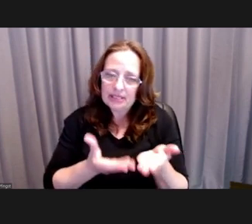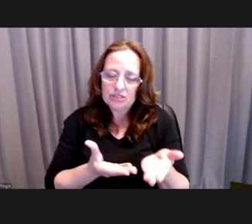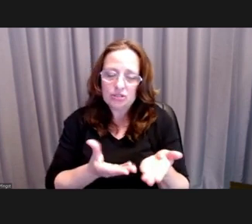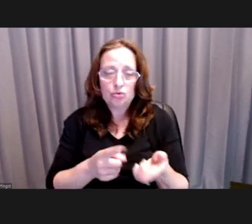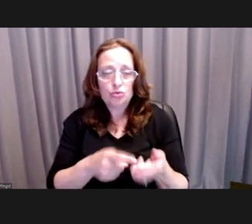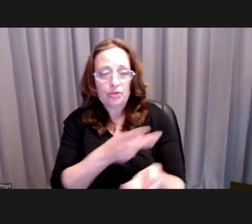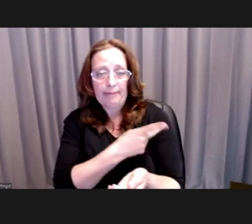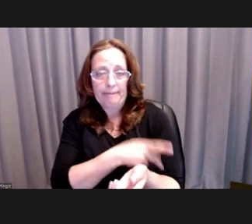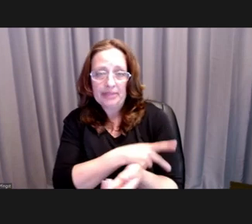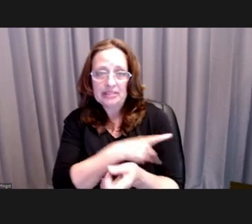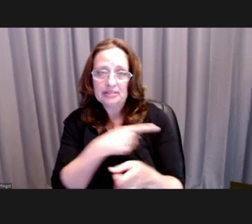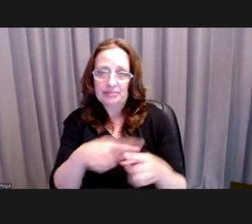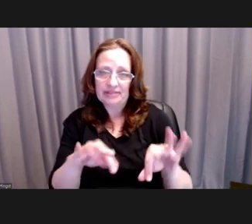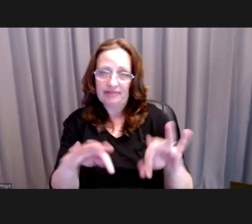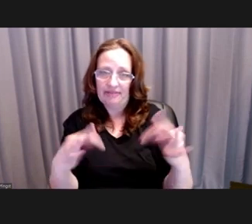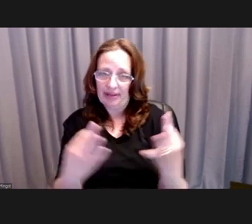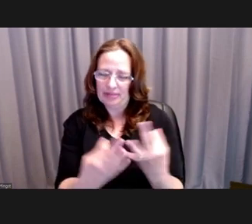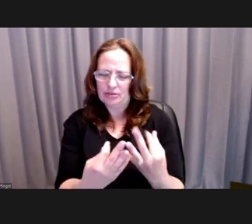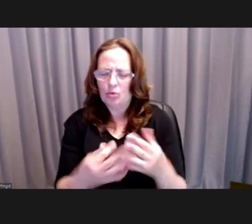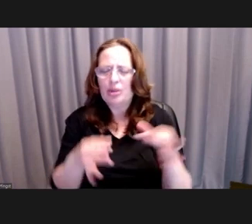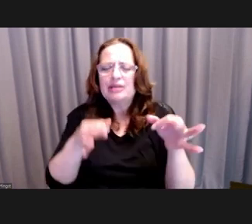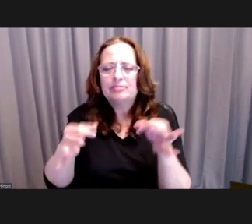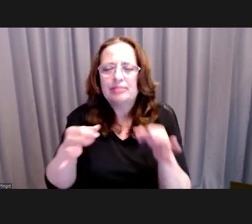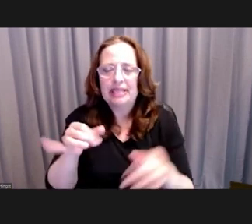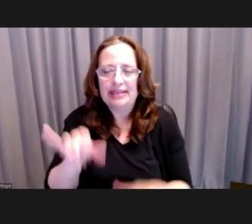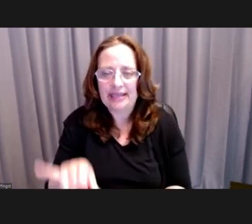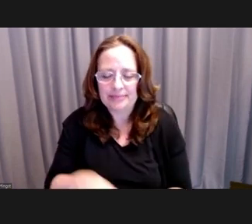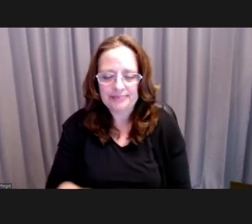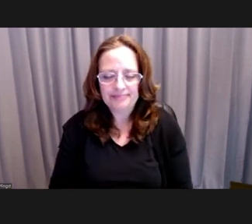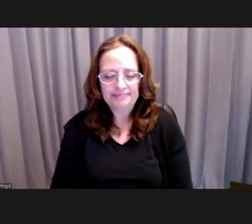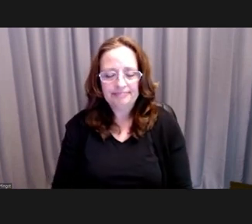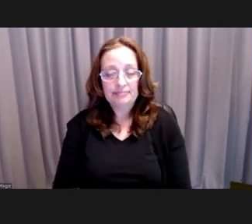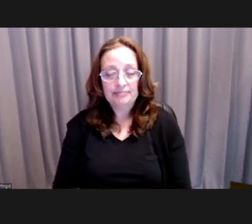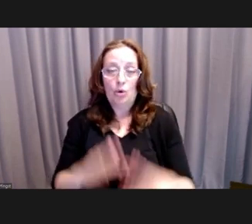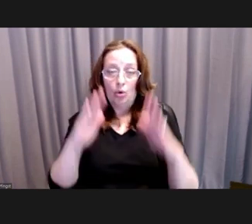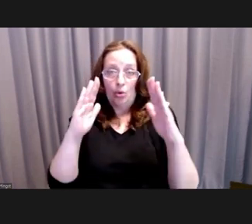So with that... Hopefully you all know that hearing loss is really